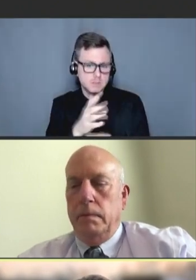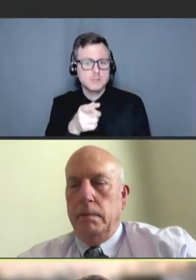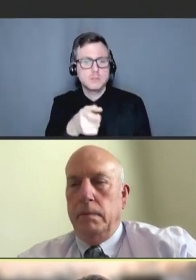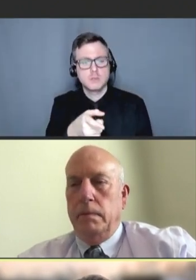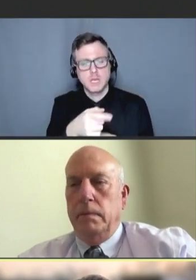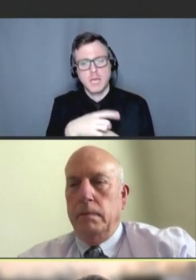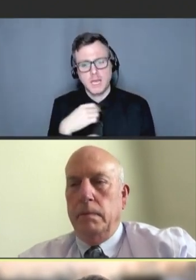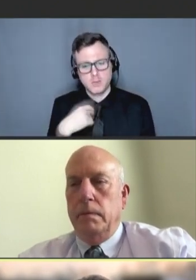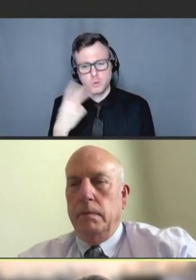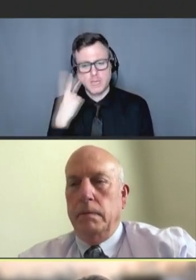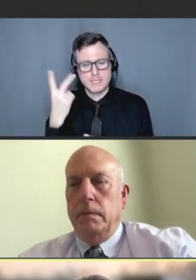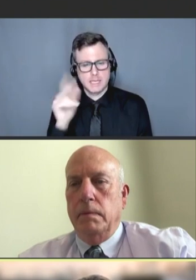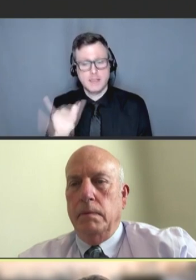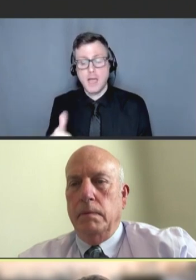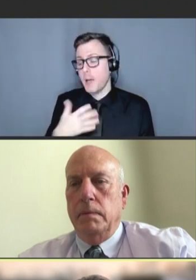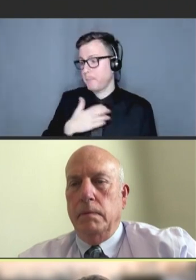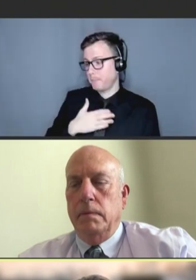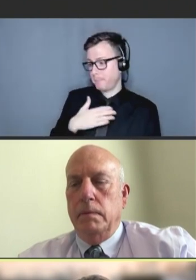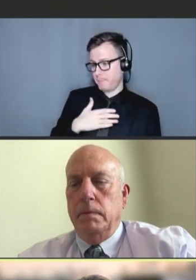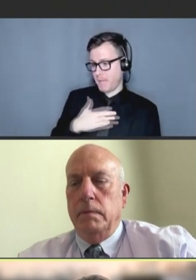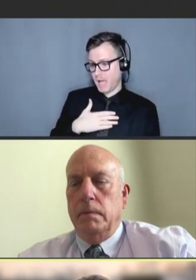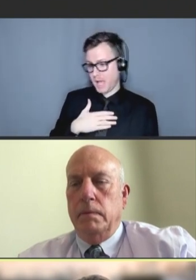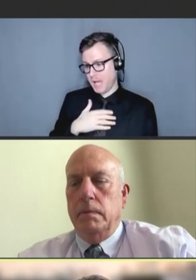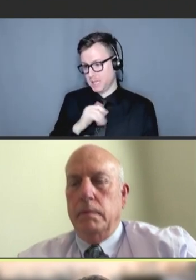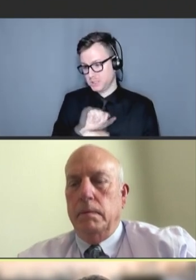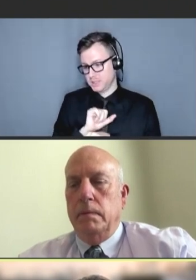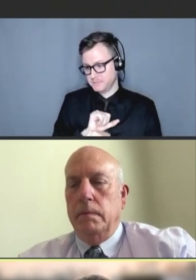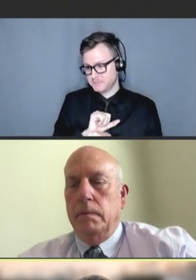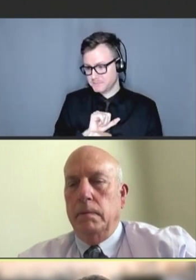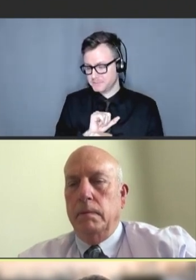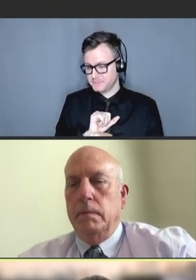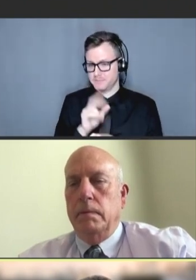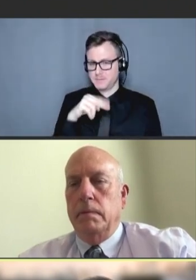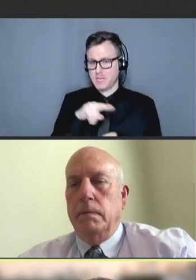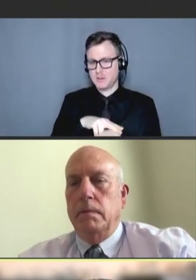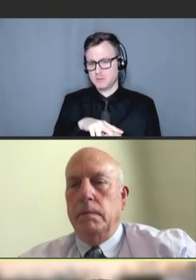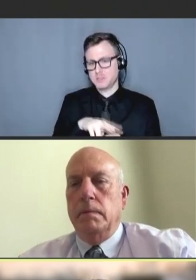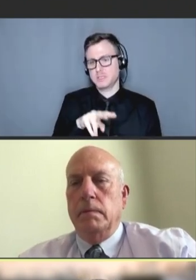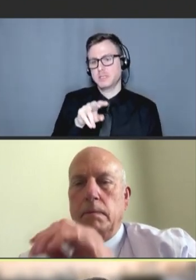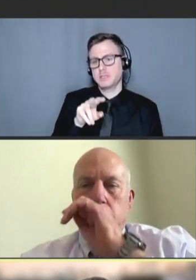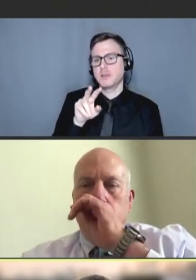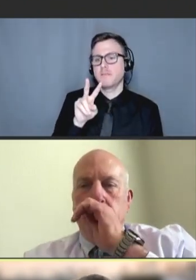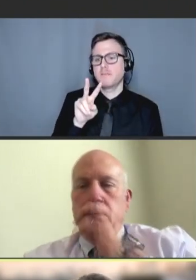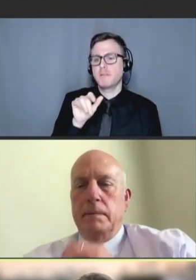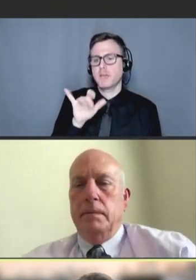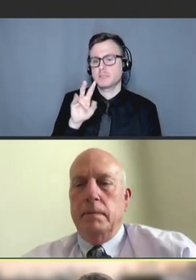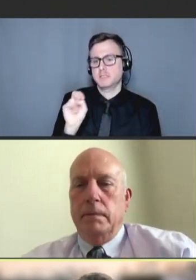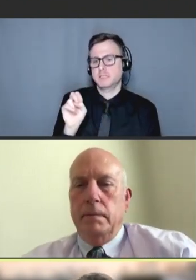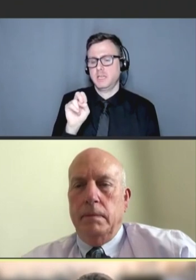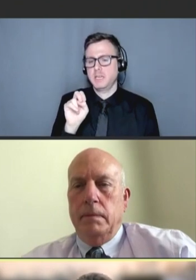And then on my side, which is the National Vaccine Injury Compensation Program update,